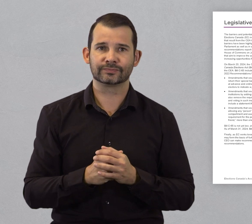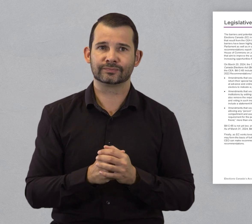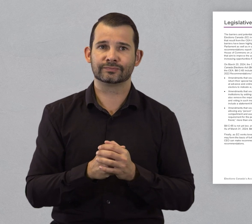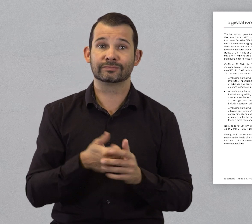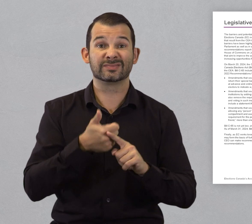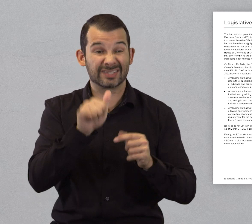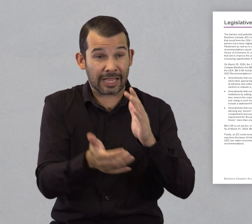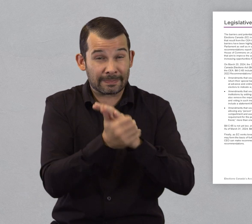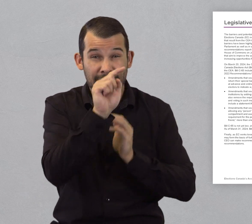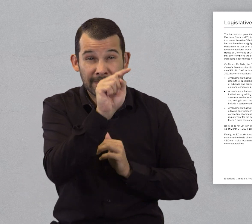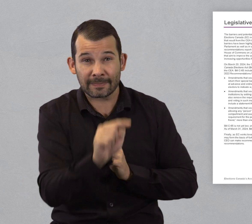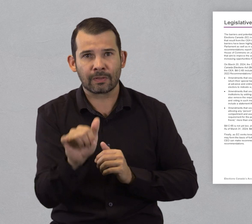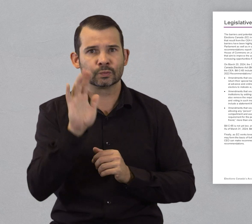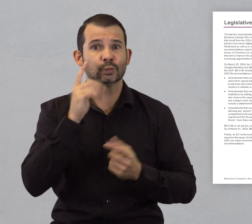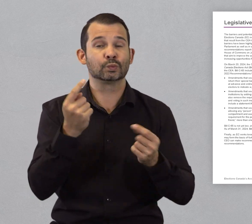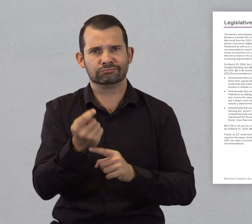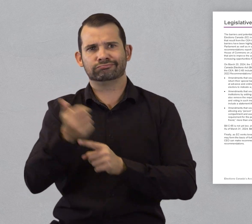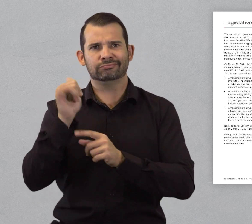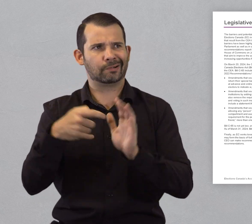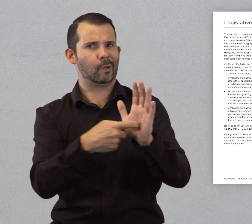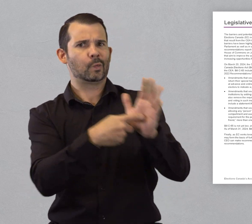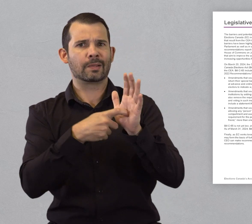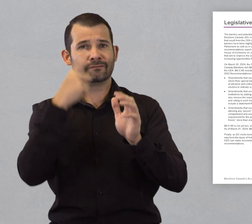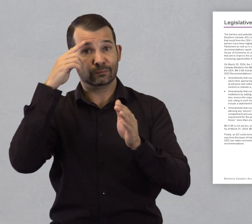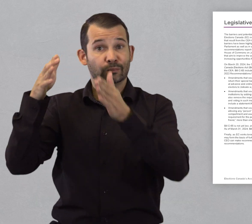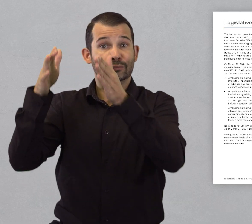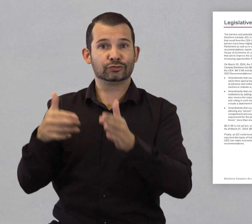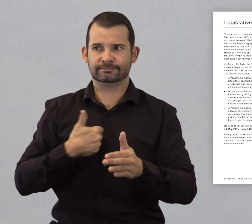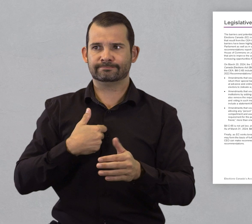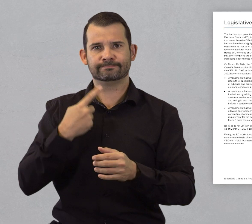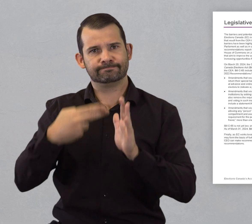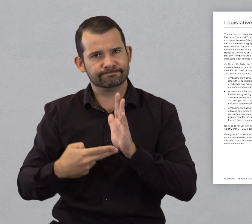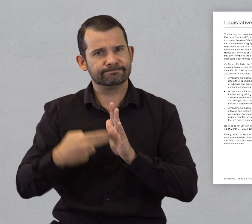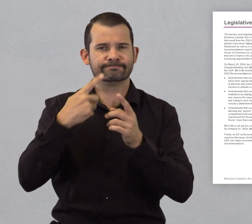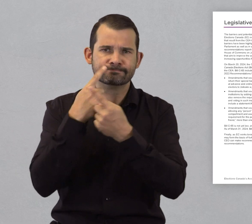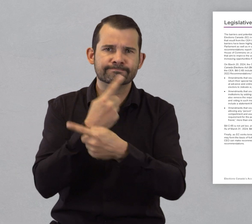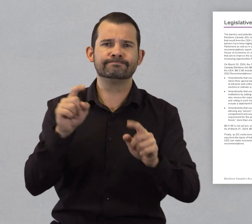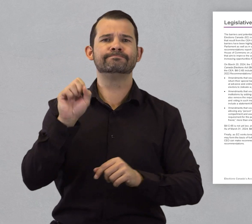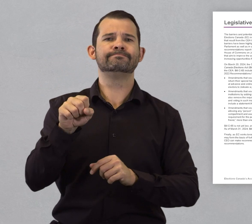These amendments would also remove the requirement for the person making a solemn declaration to